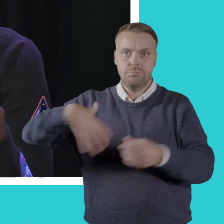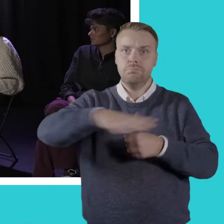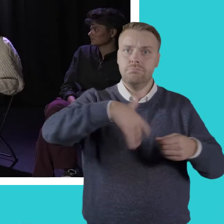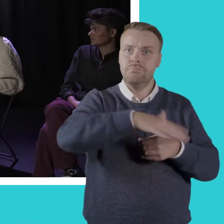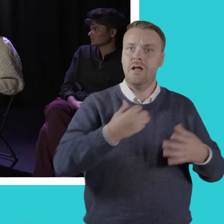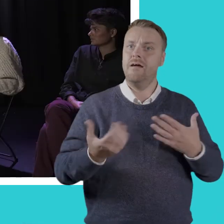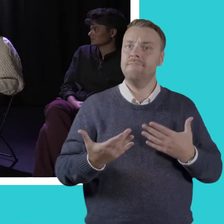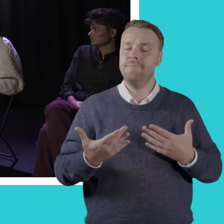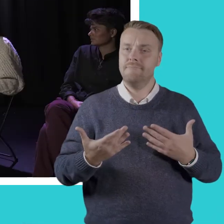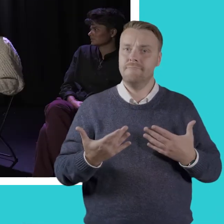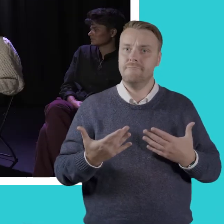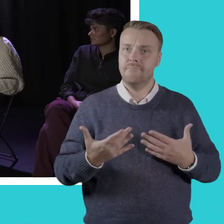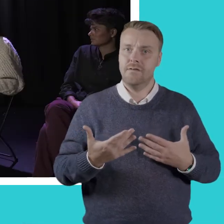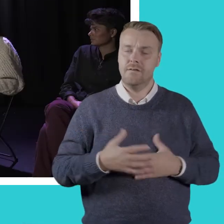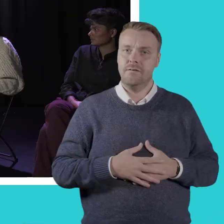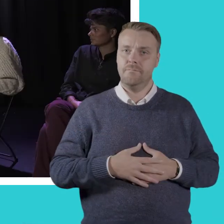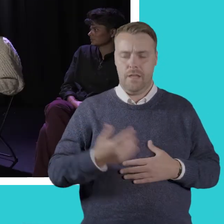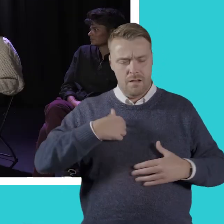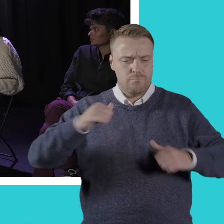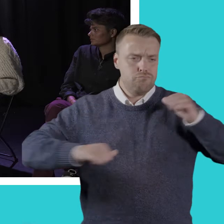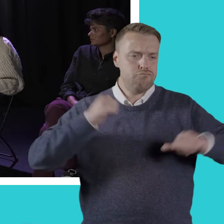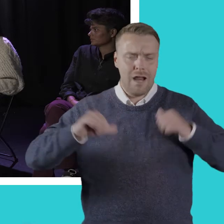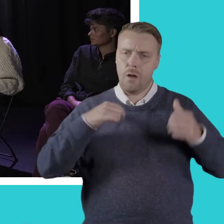And that was a community that I made and I'm so proud that I'm still a part of it to this day